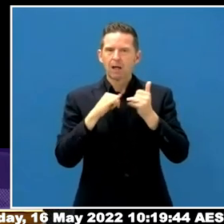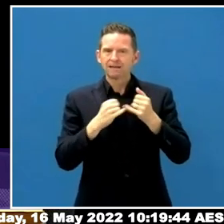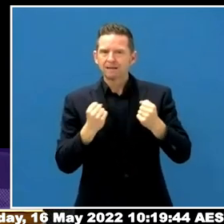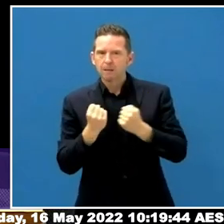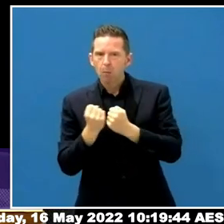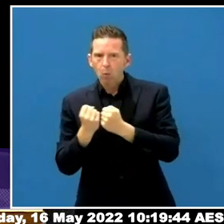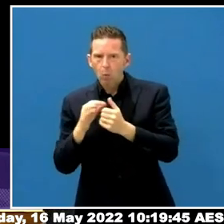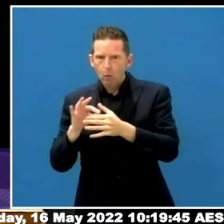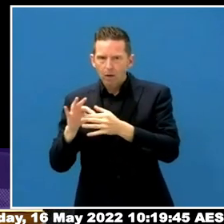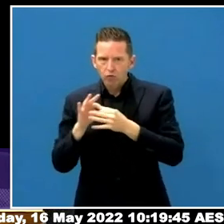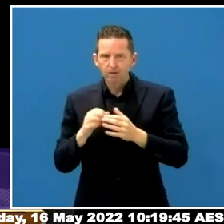and day programs.